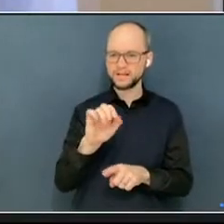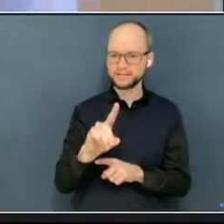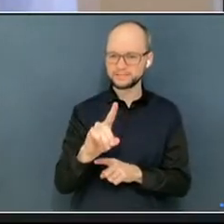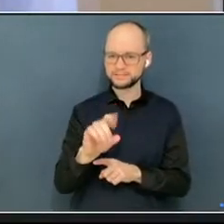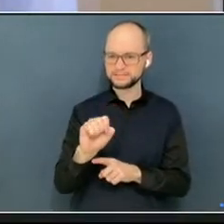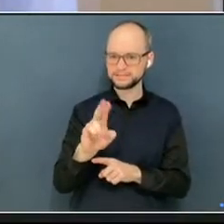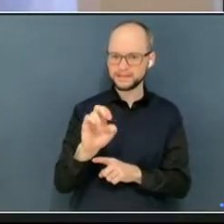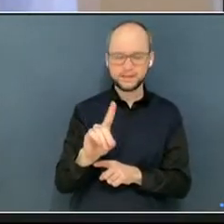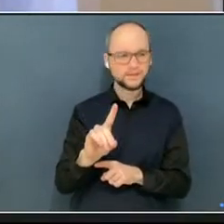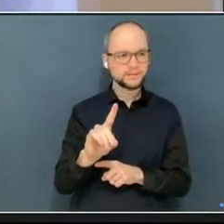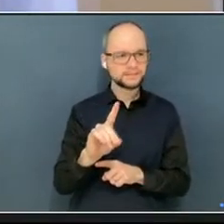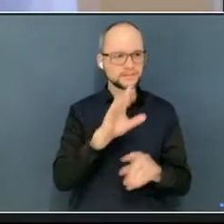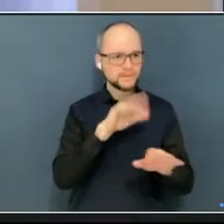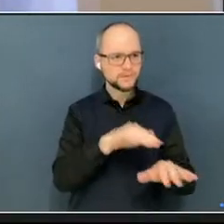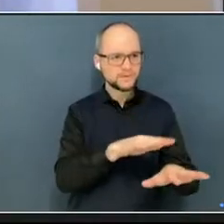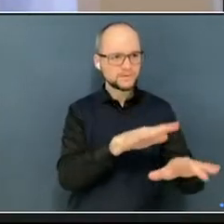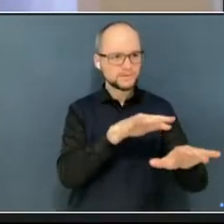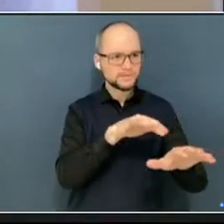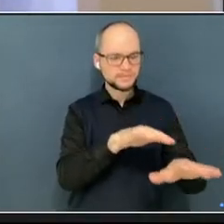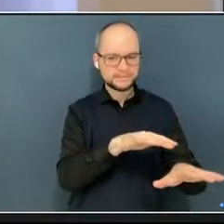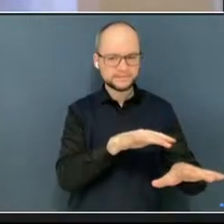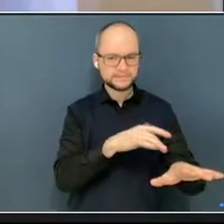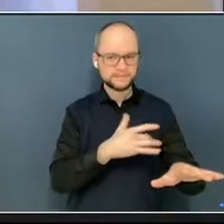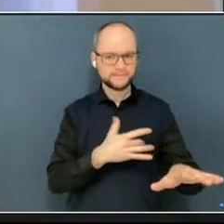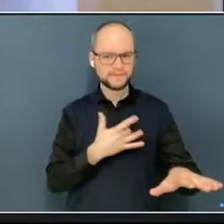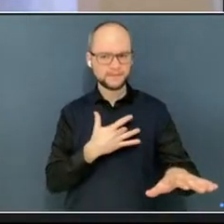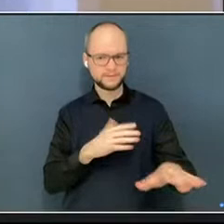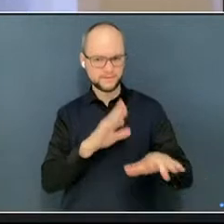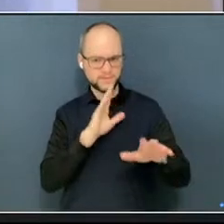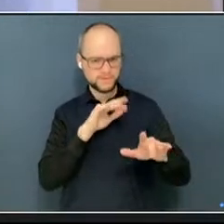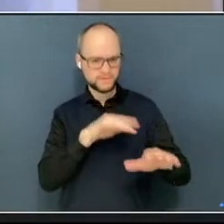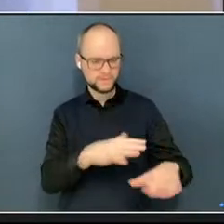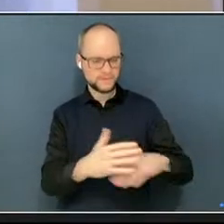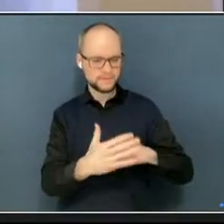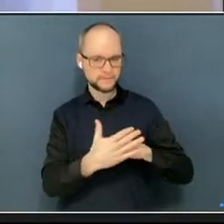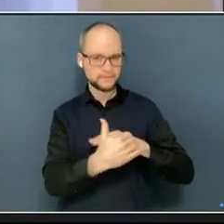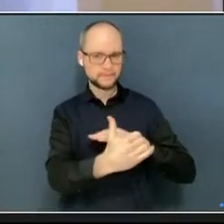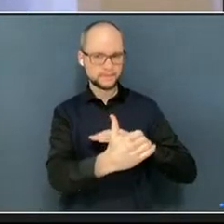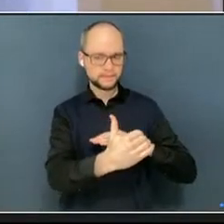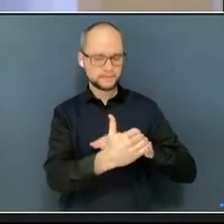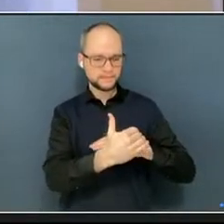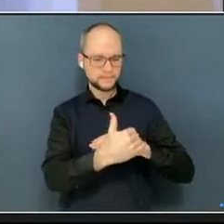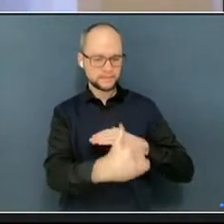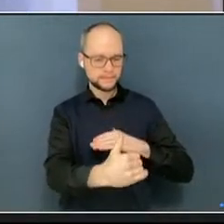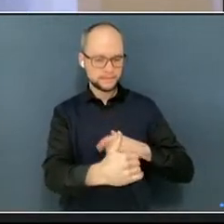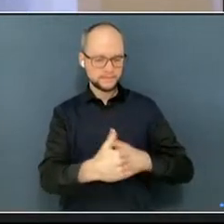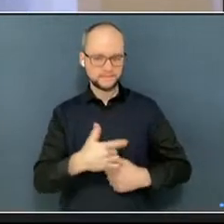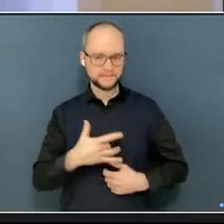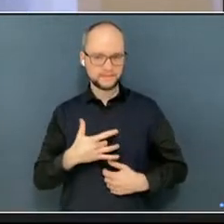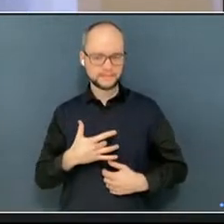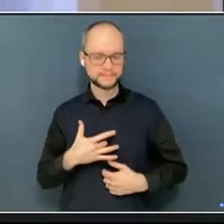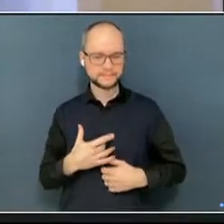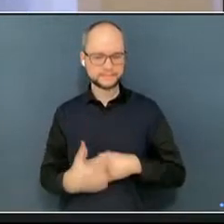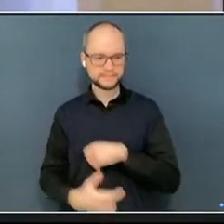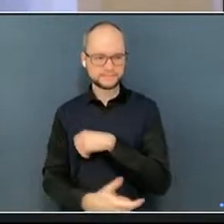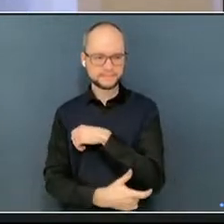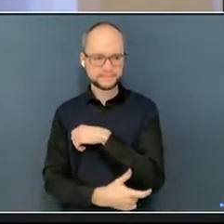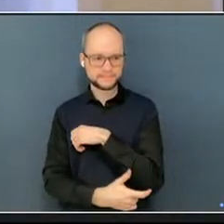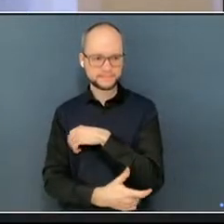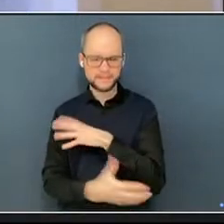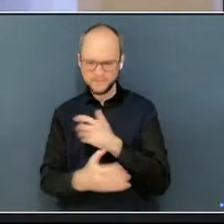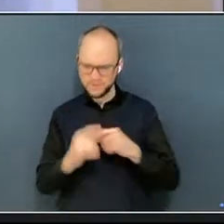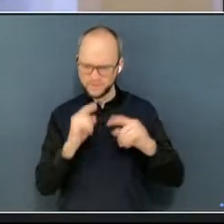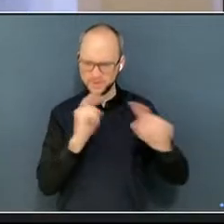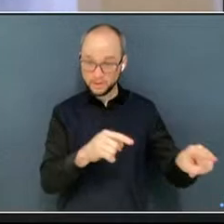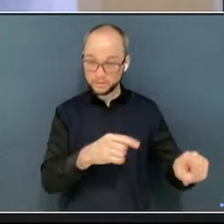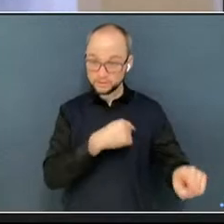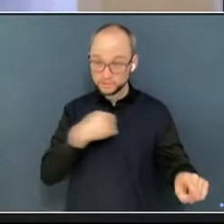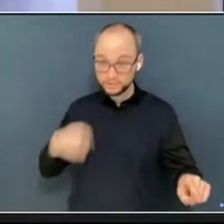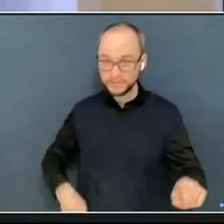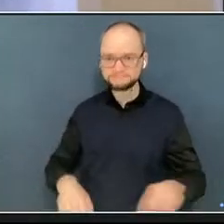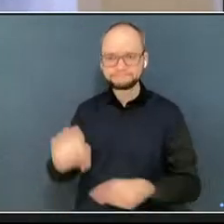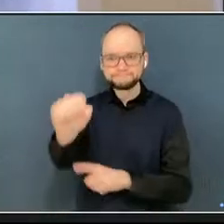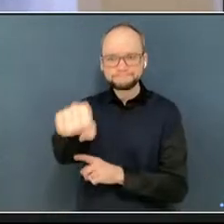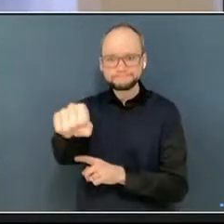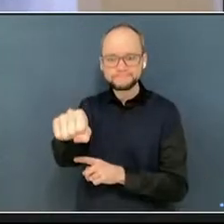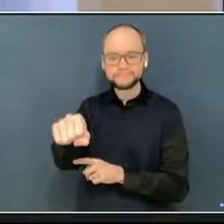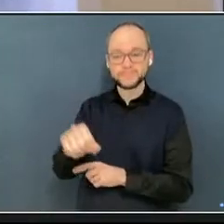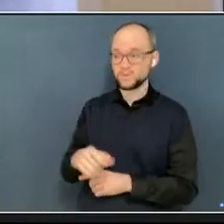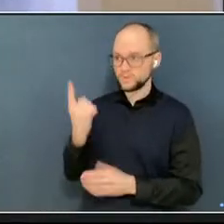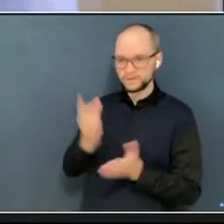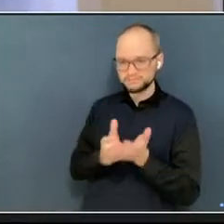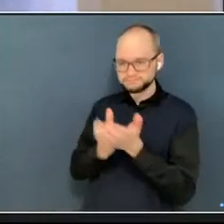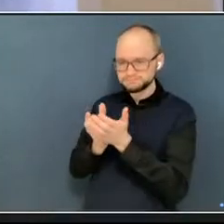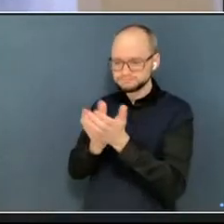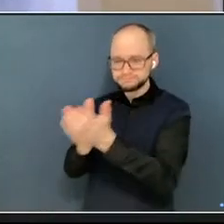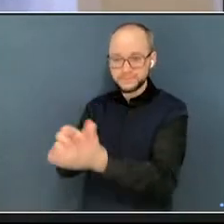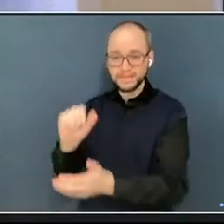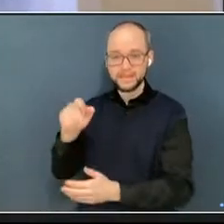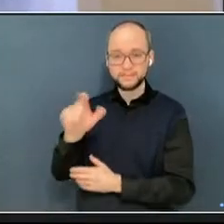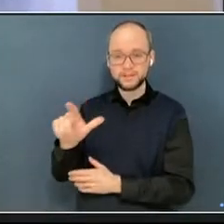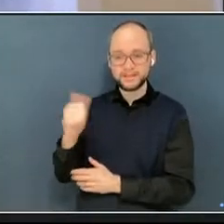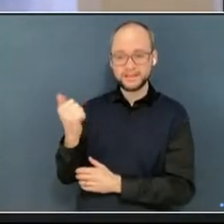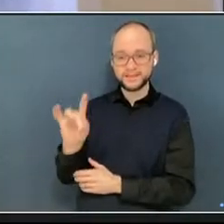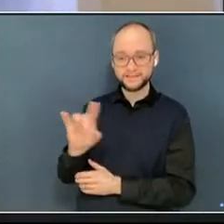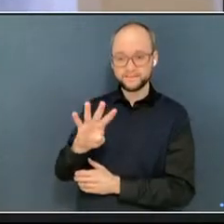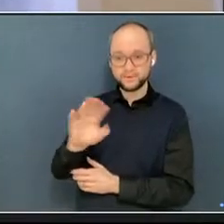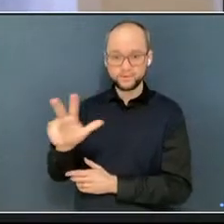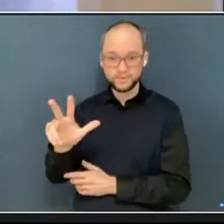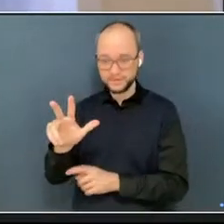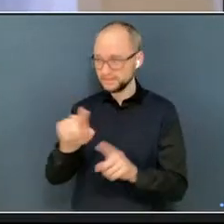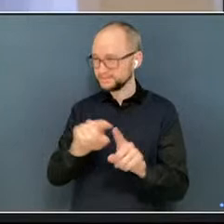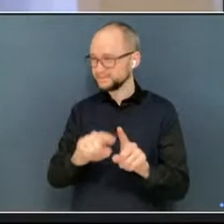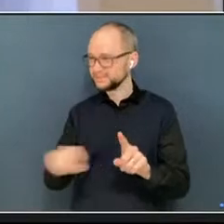And I am eager to listen and to go. To China. Yes, a trip to China onboard the ship the Ronaldson April 1843 to April 1844.